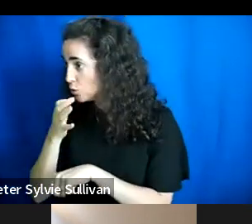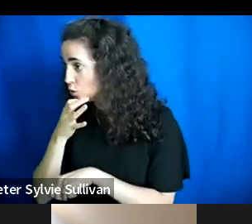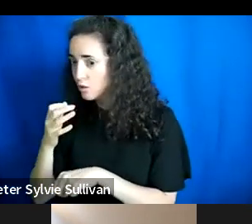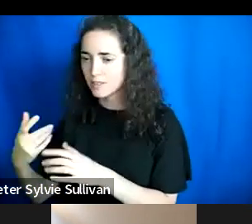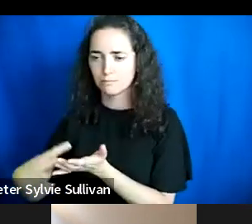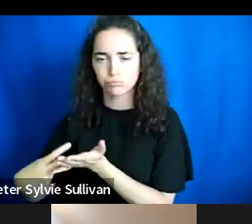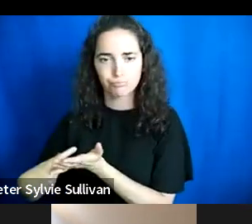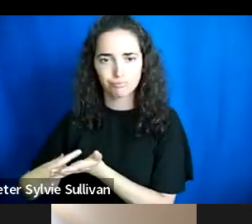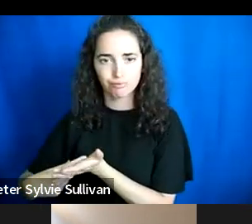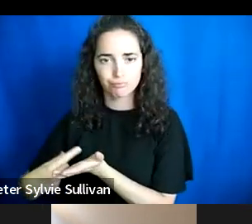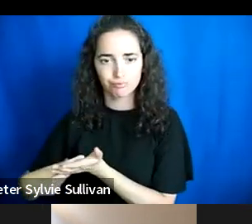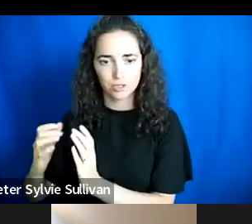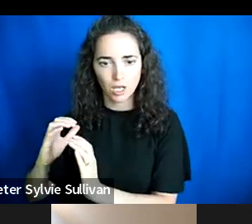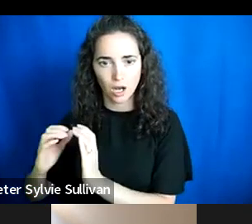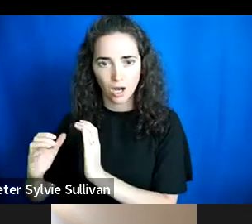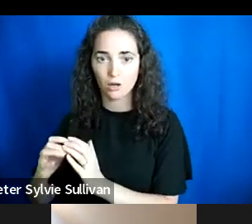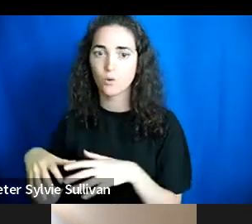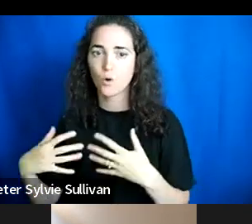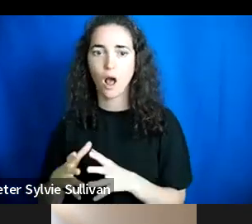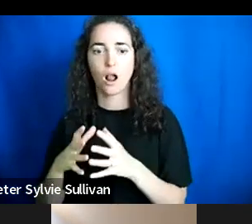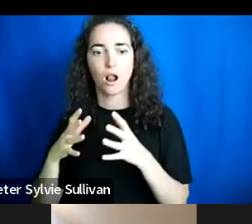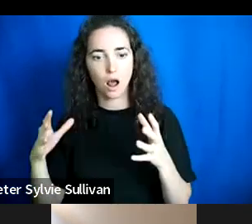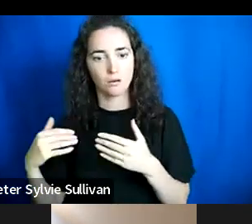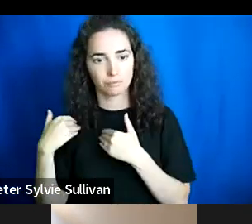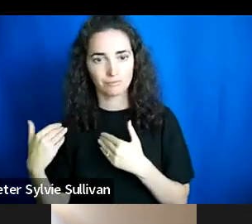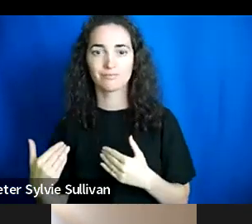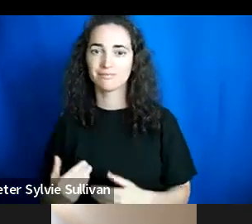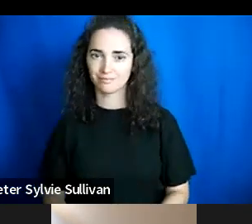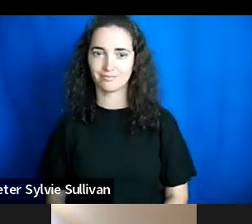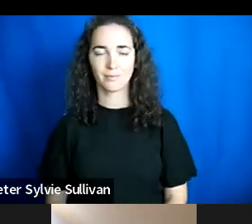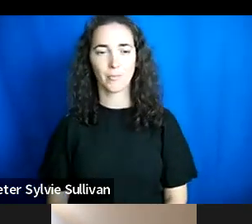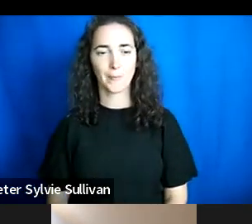It's it's really a lot of moving pieces in this household.